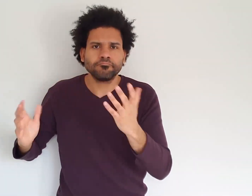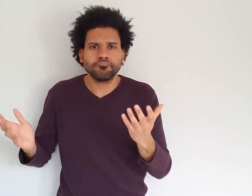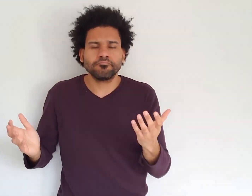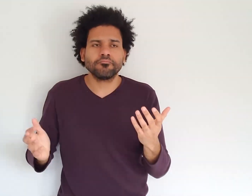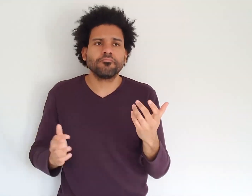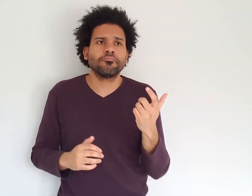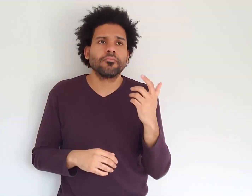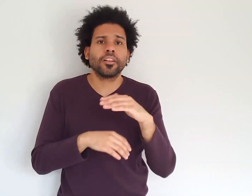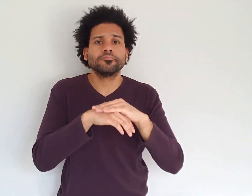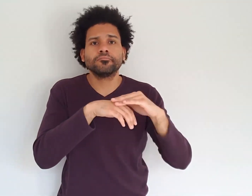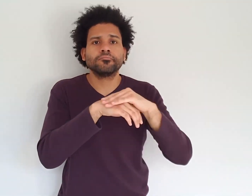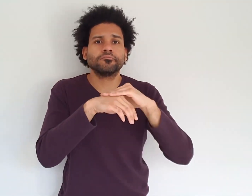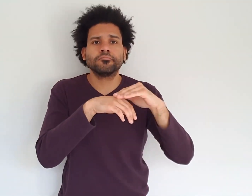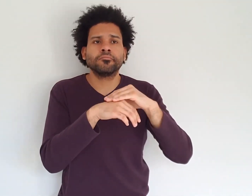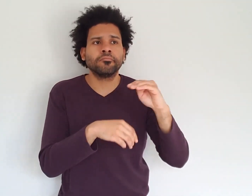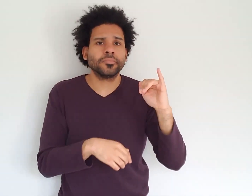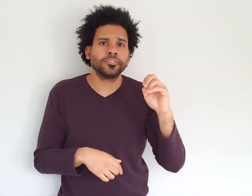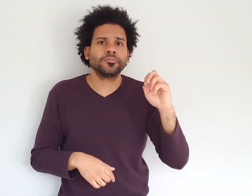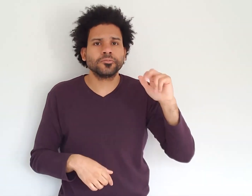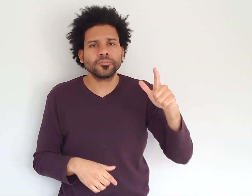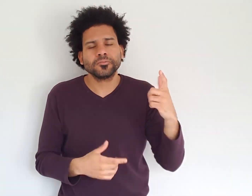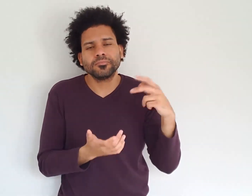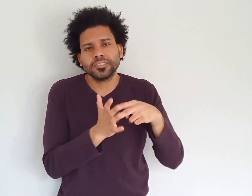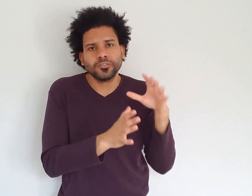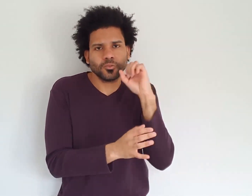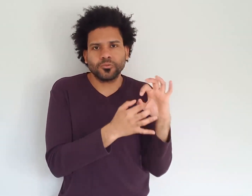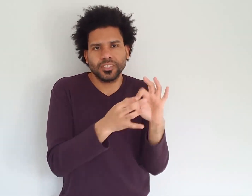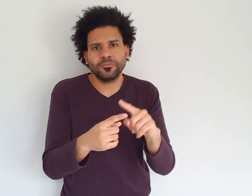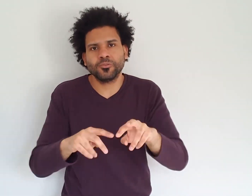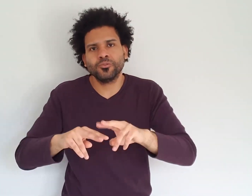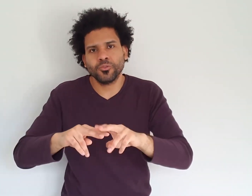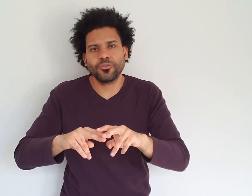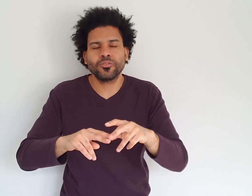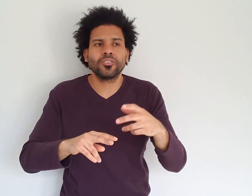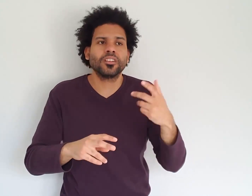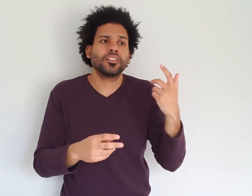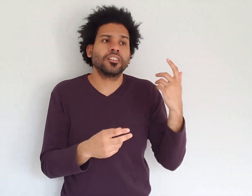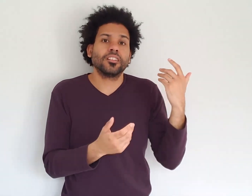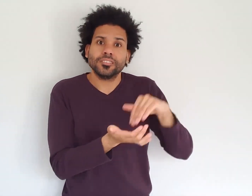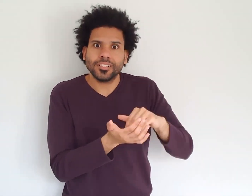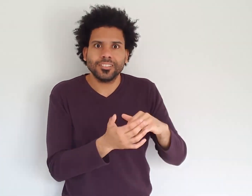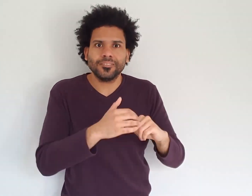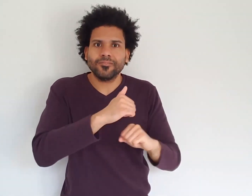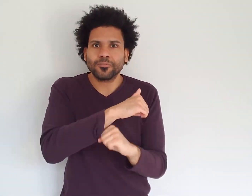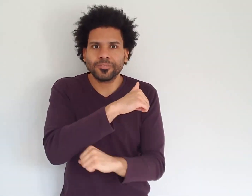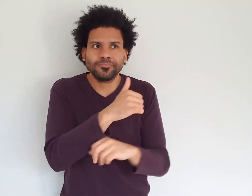The mineral word is sufficient that refers to salt only by assumption.